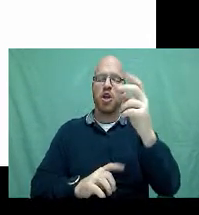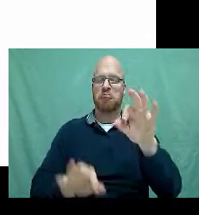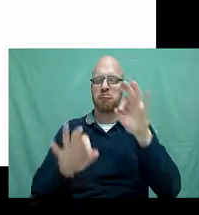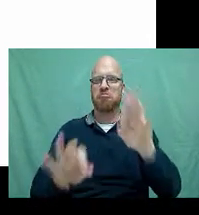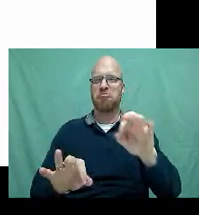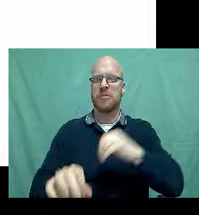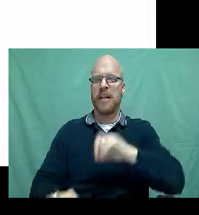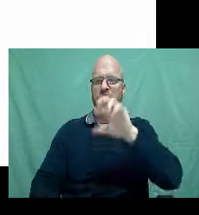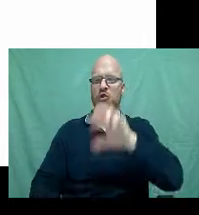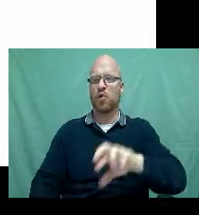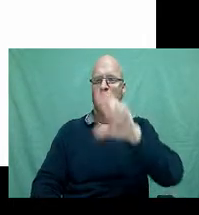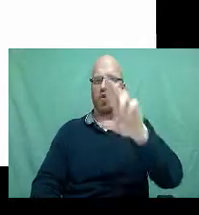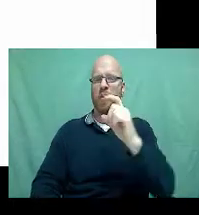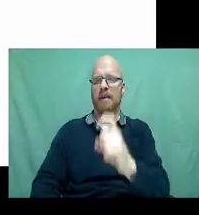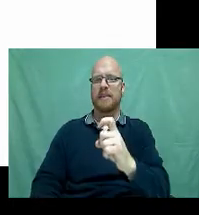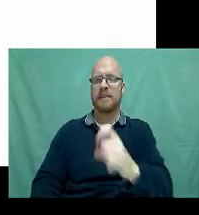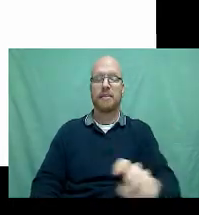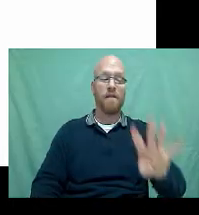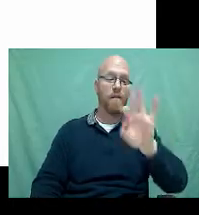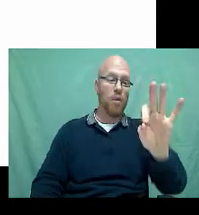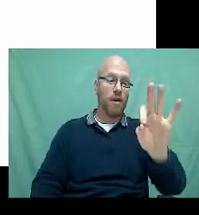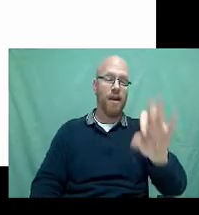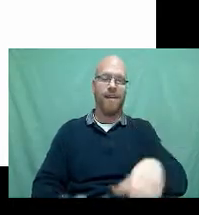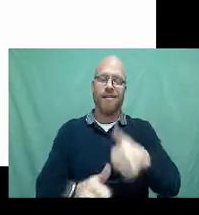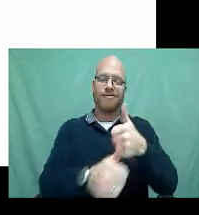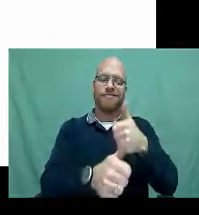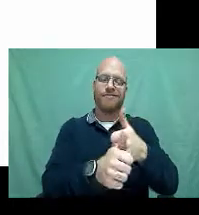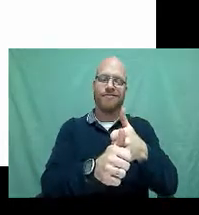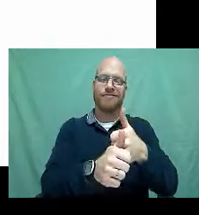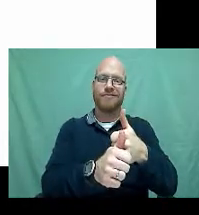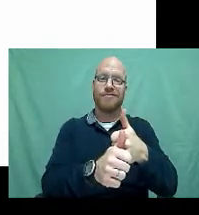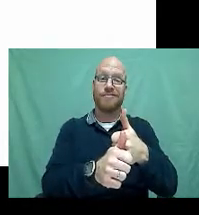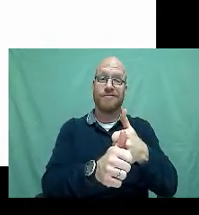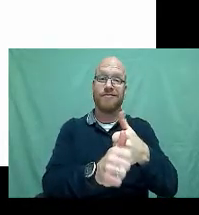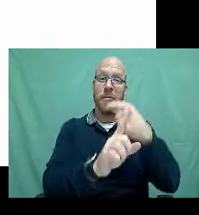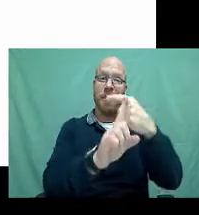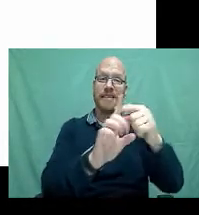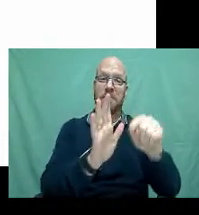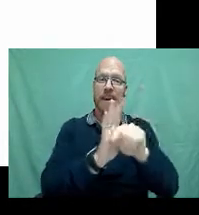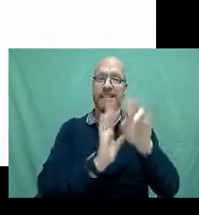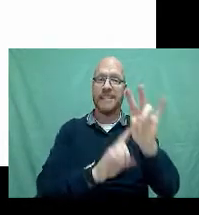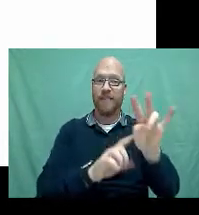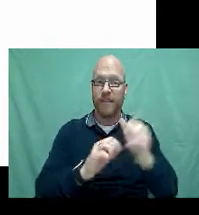Well, x-squared, of course, is a perfect square. It would be x as a square root of it.